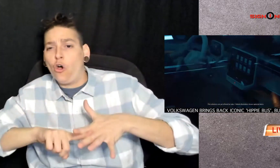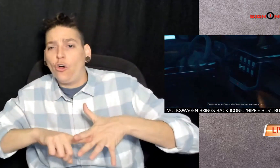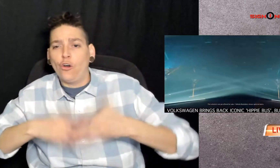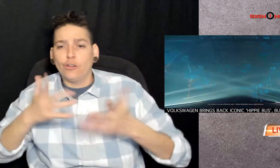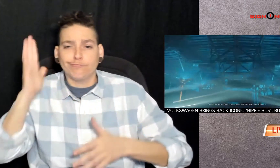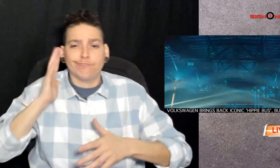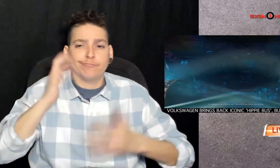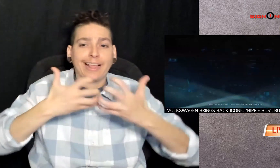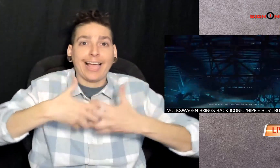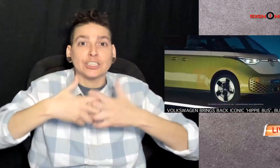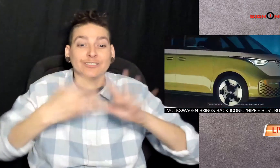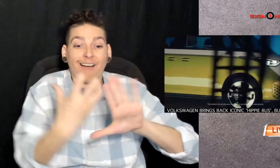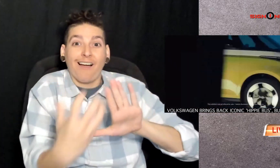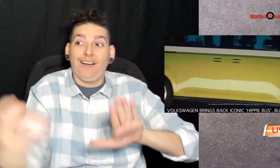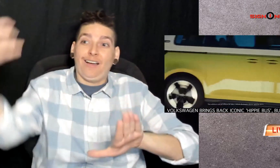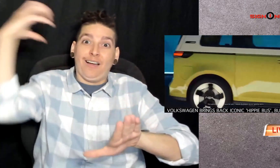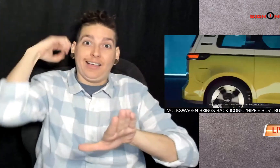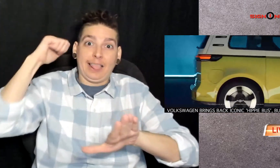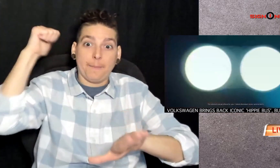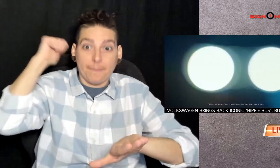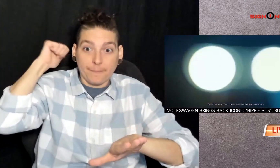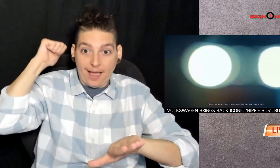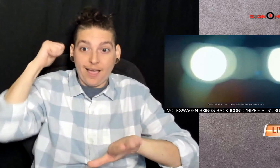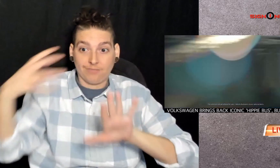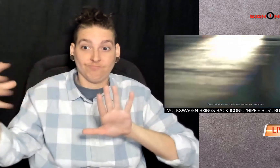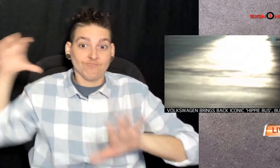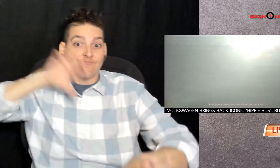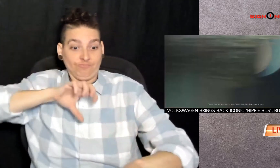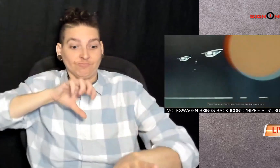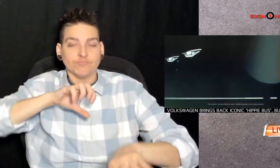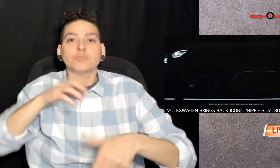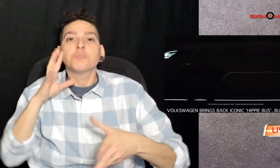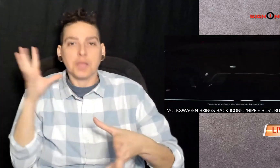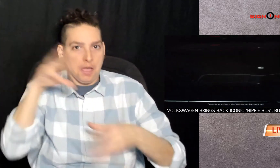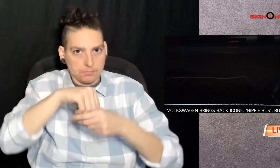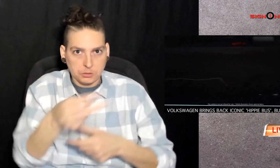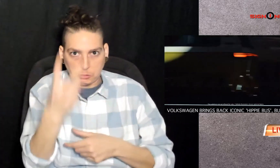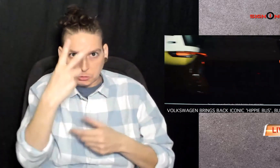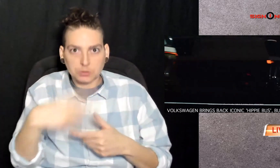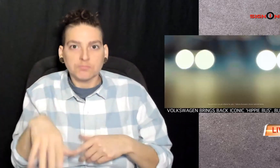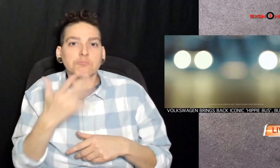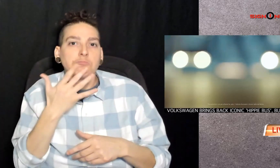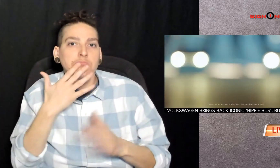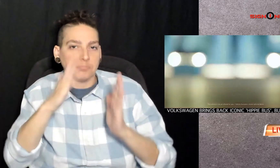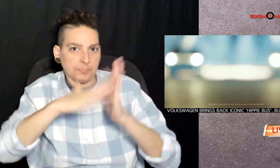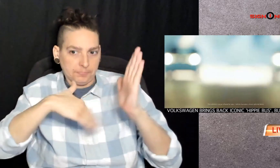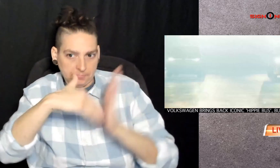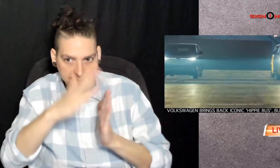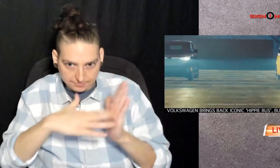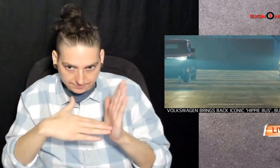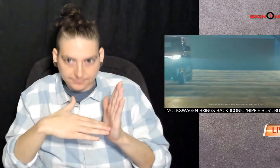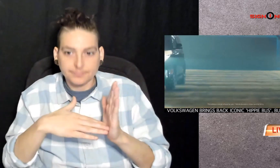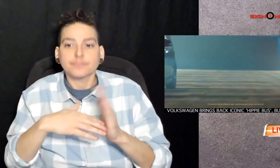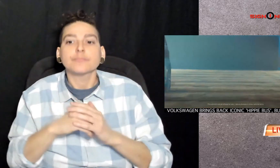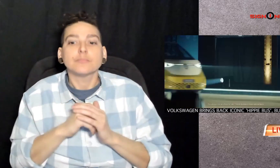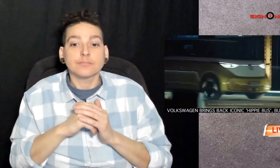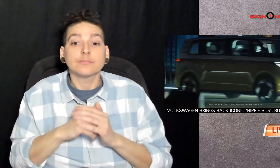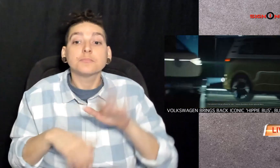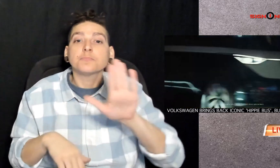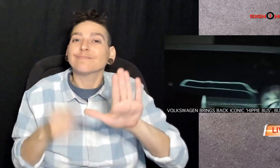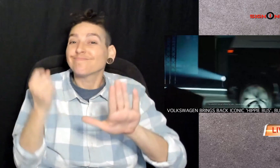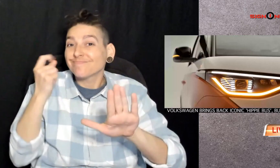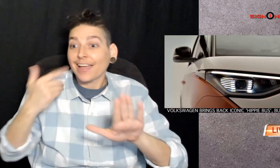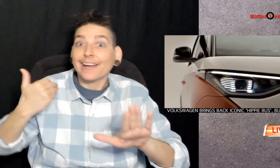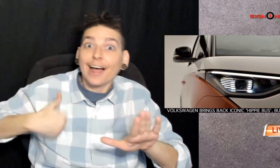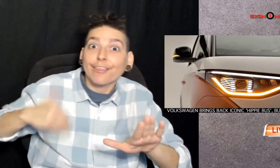just like the original the engine is in the back and it will come in two-tone paint but